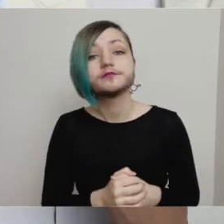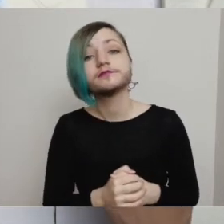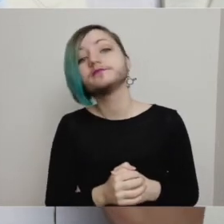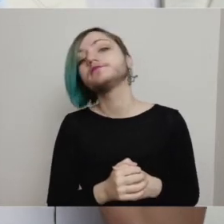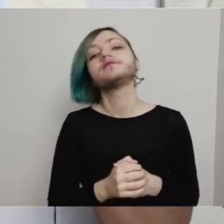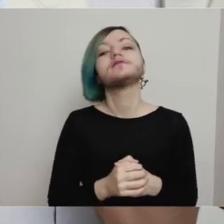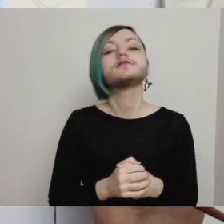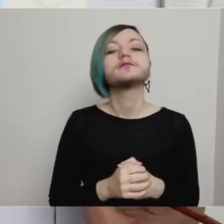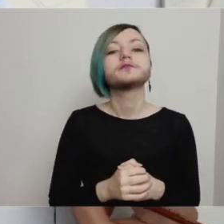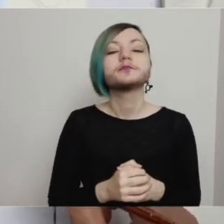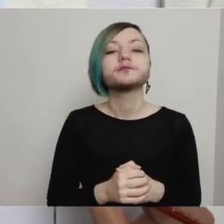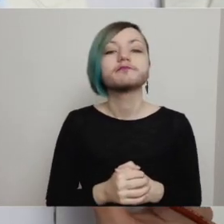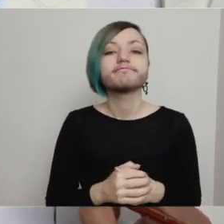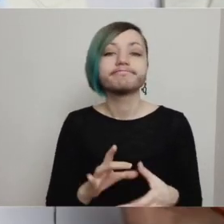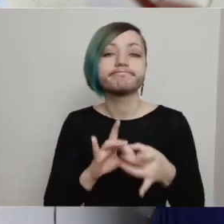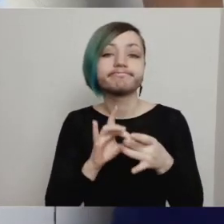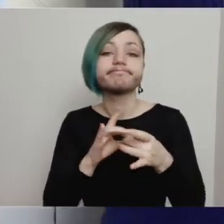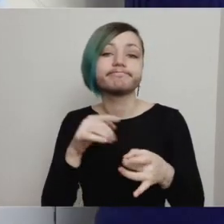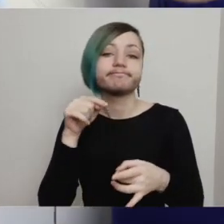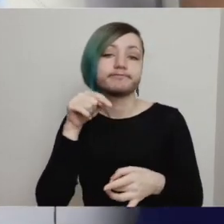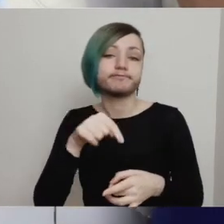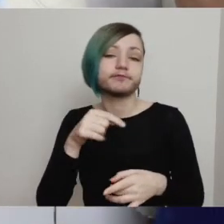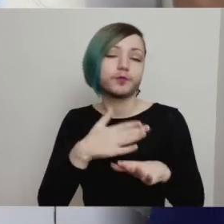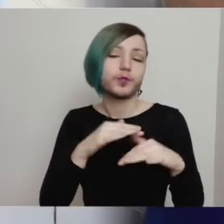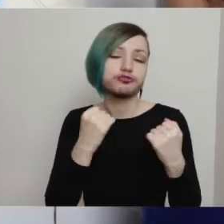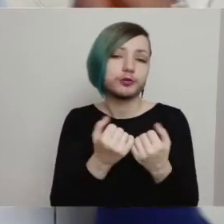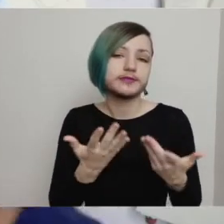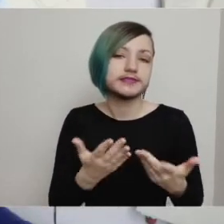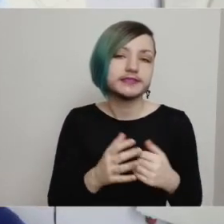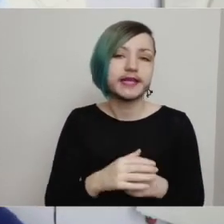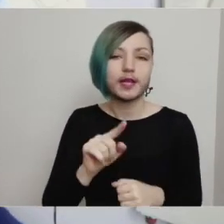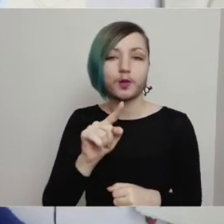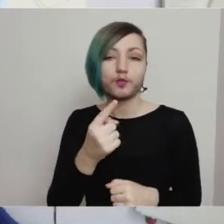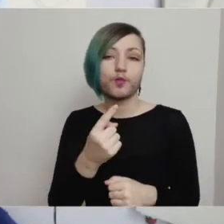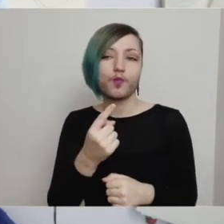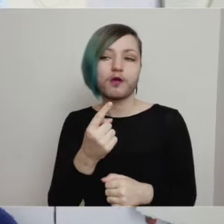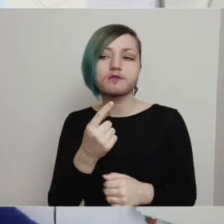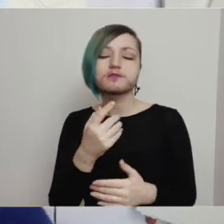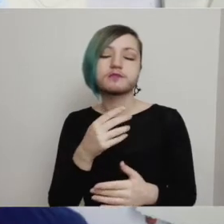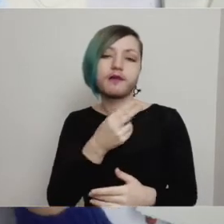that are relevant to this workshop I think one artist that's really lovely to look at